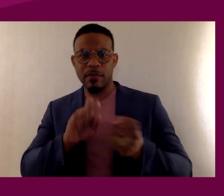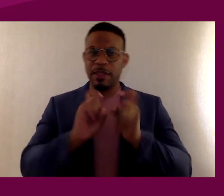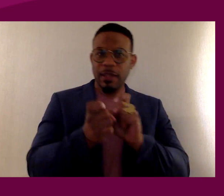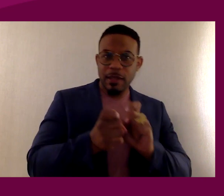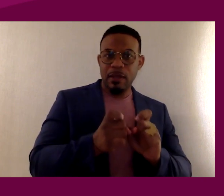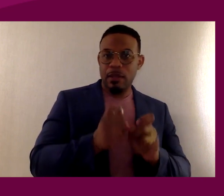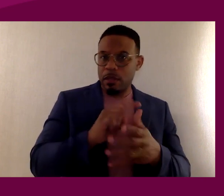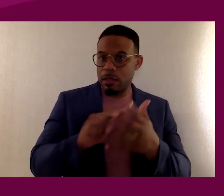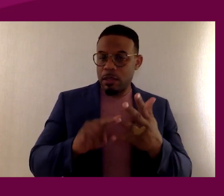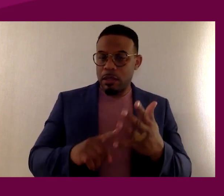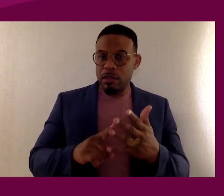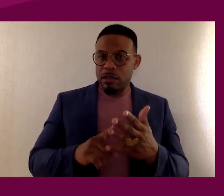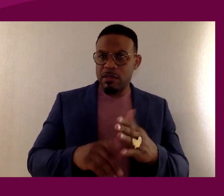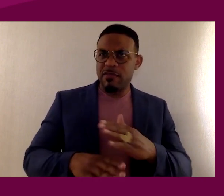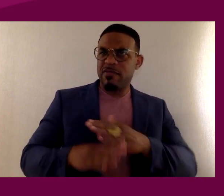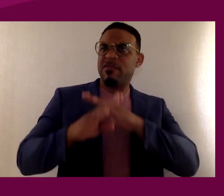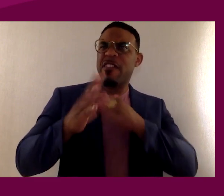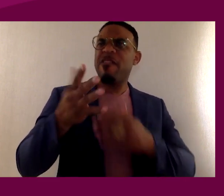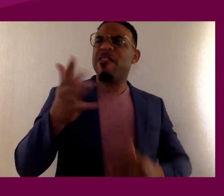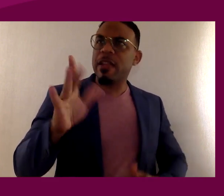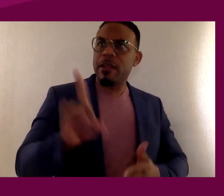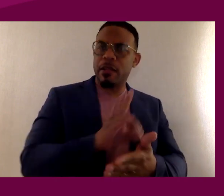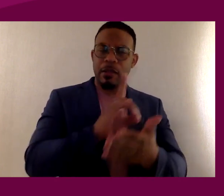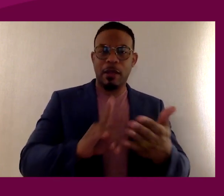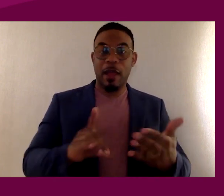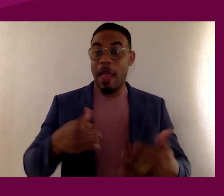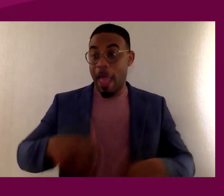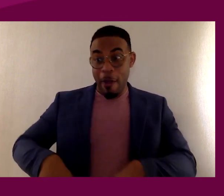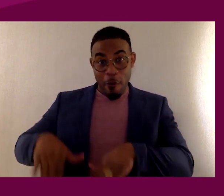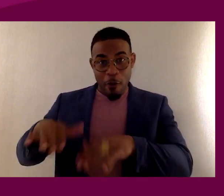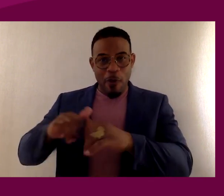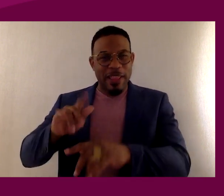be addressed and to be dealt with and to be changed and to stop discrimination.